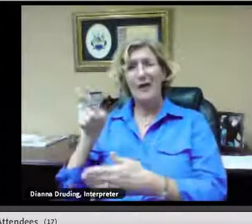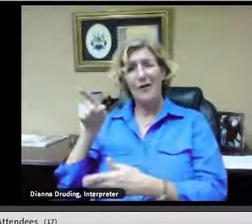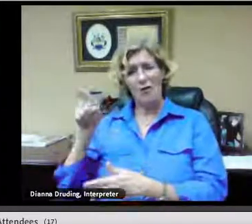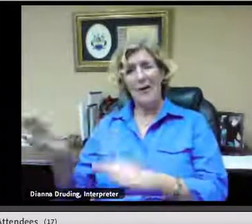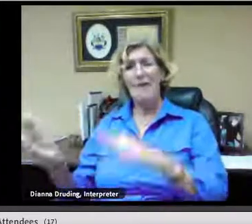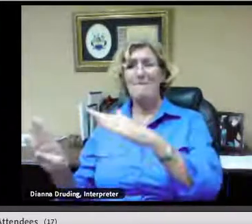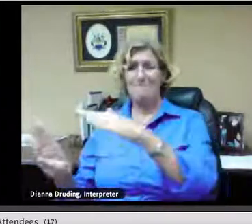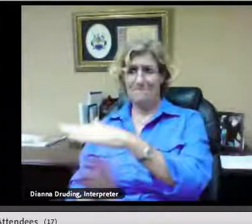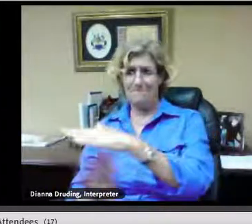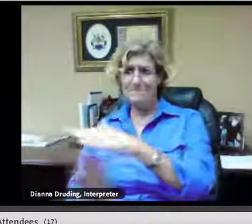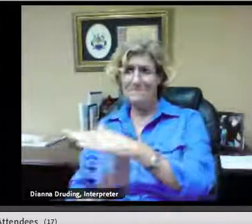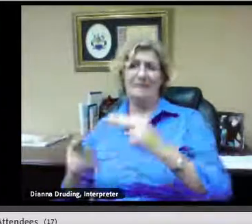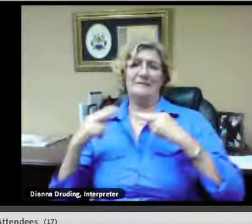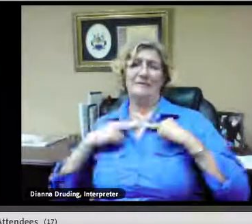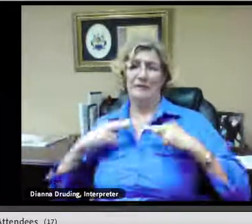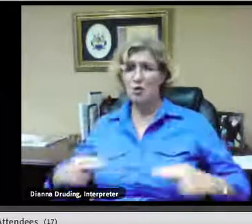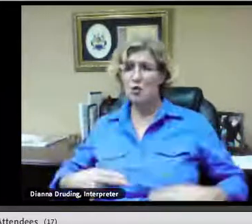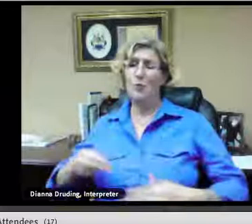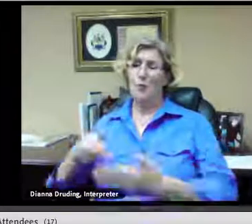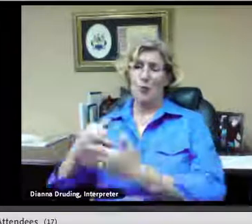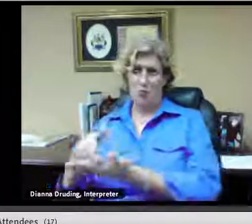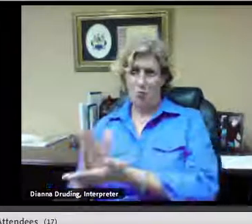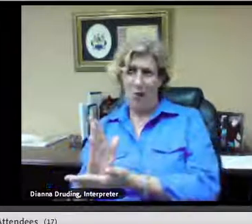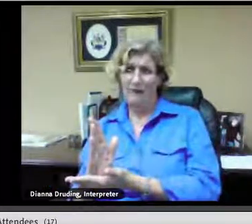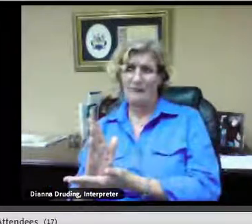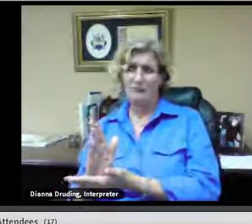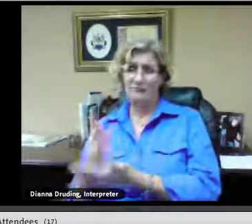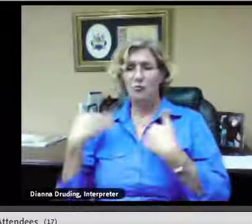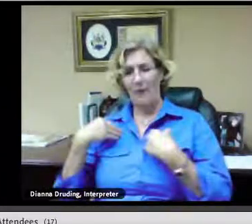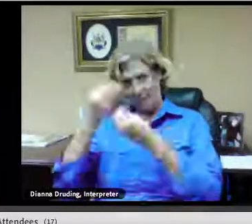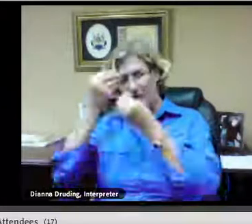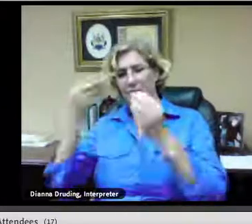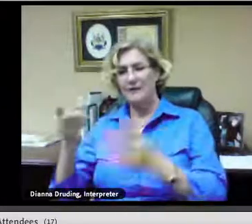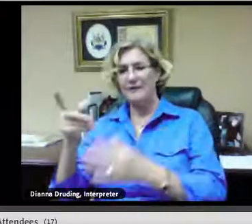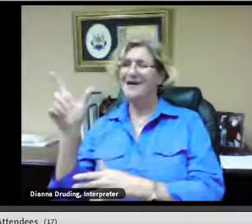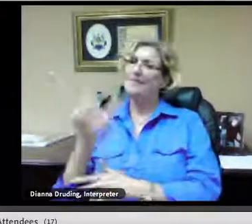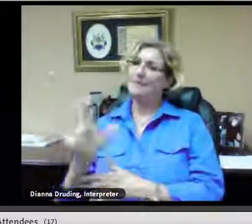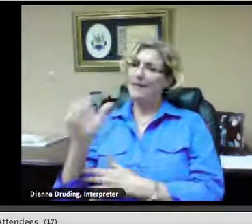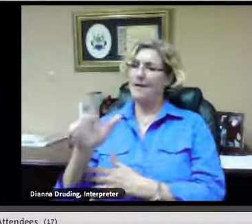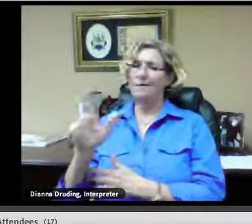And libraries are just at the forefront of that, I think more so, because you're serving the public.